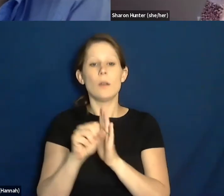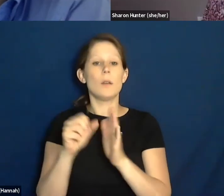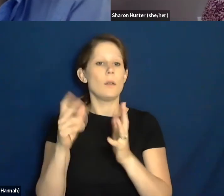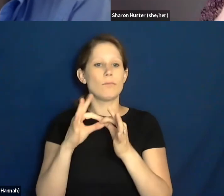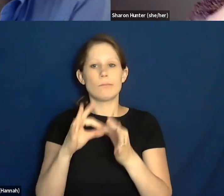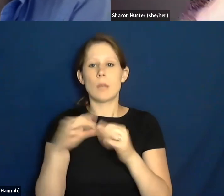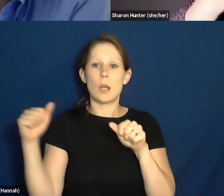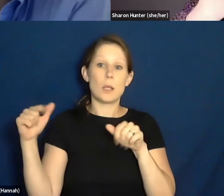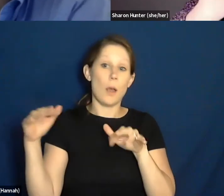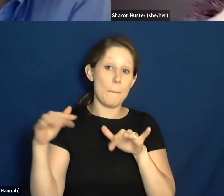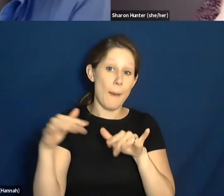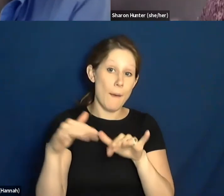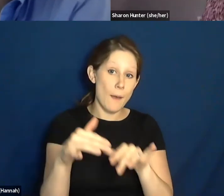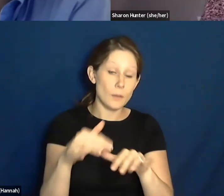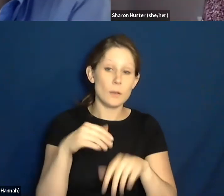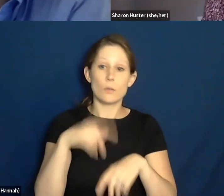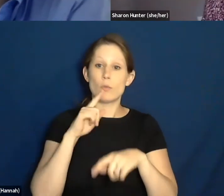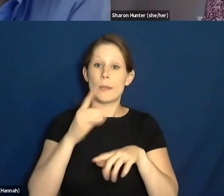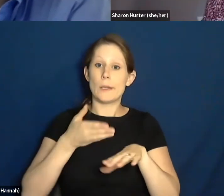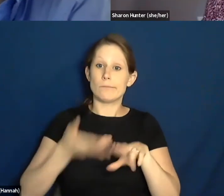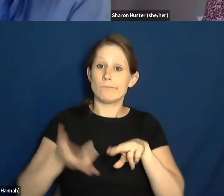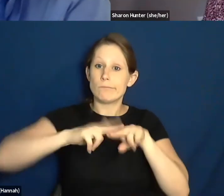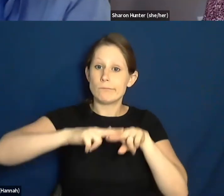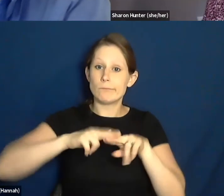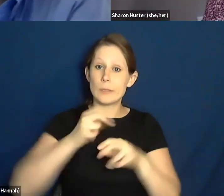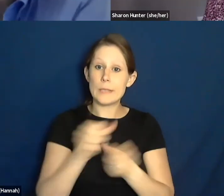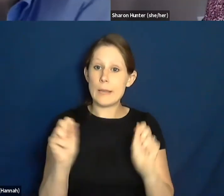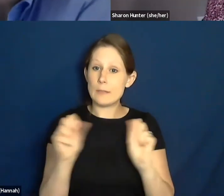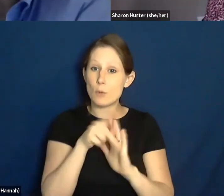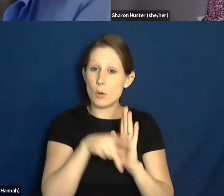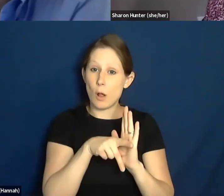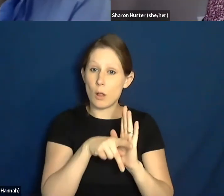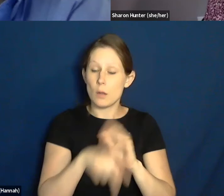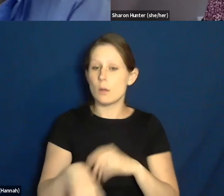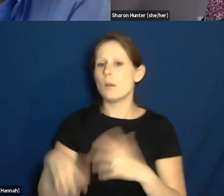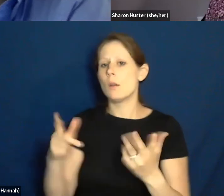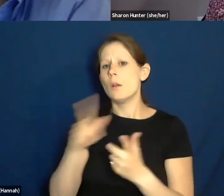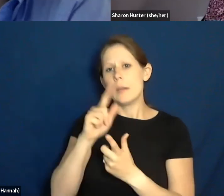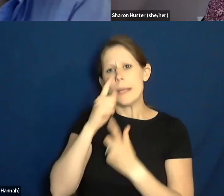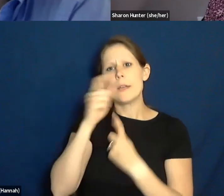really upping their safety protocol? -- Obviously,